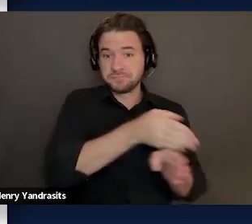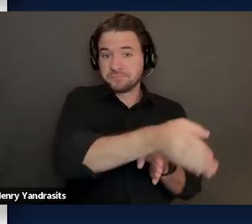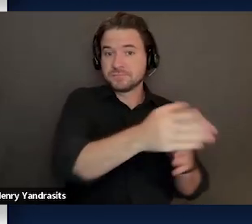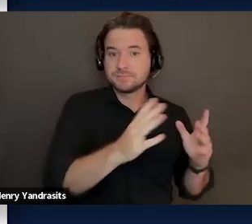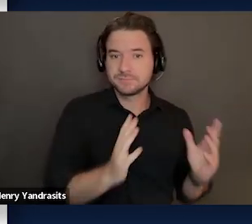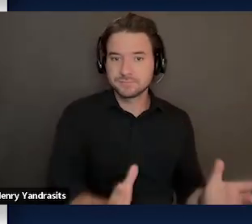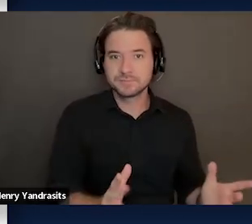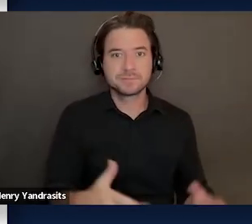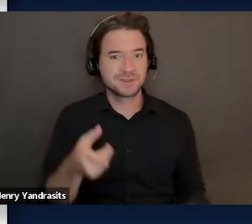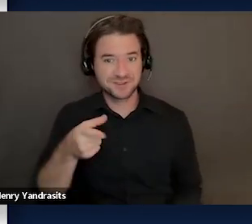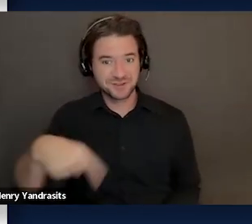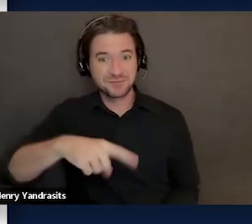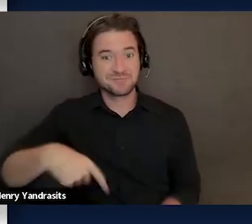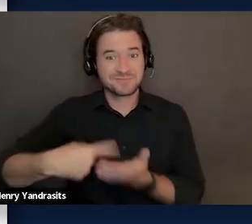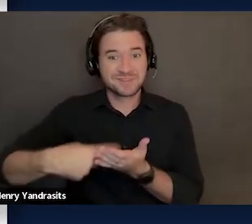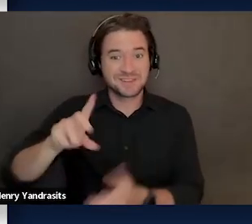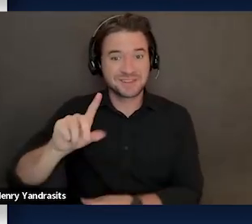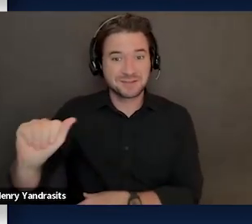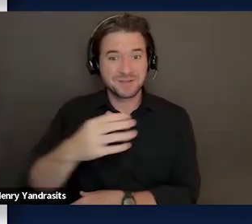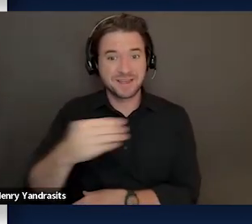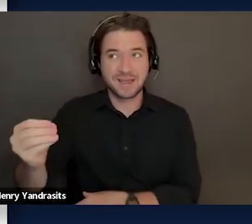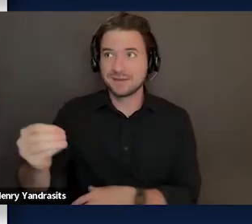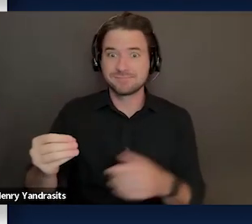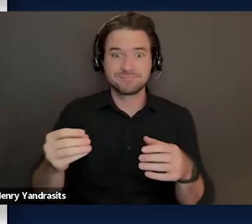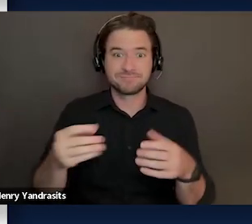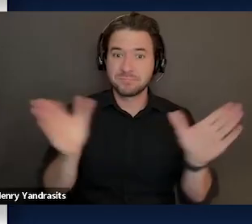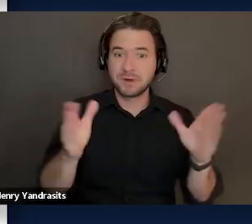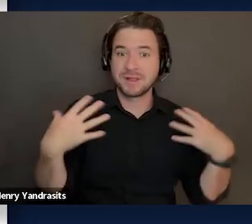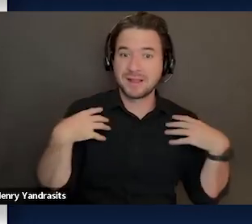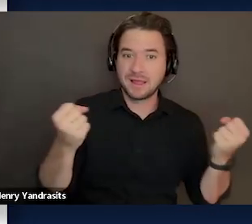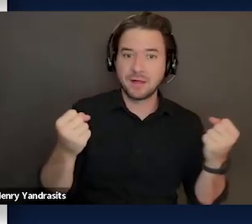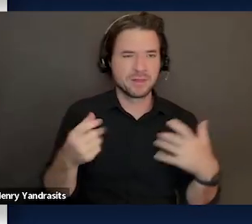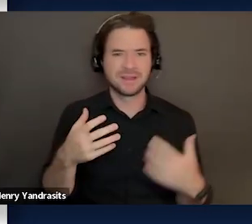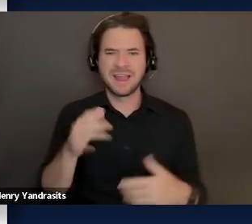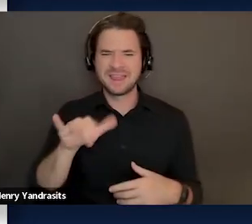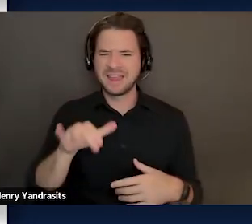Both difficult and painful, because it often means bearing witness to or being subjected to ableism.